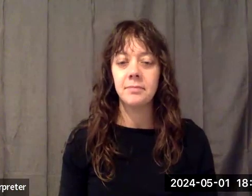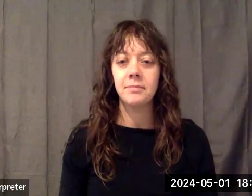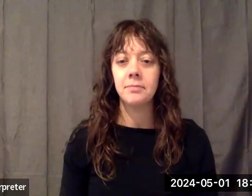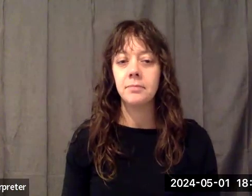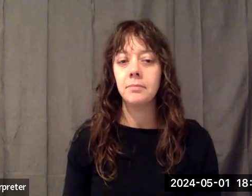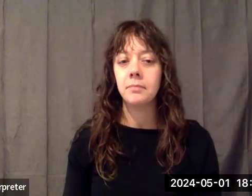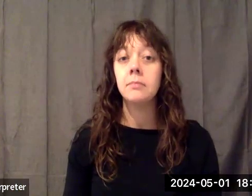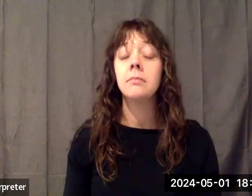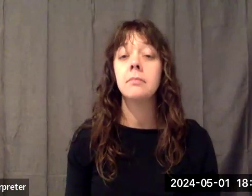Heather.